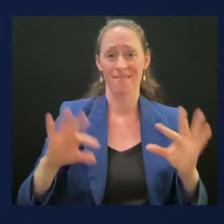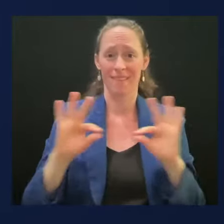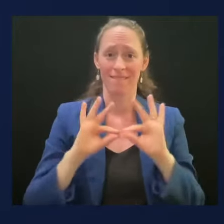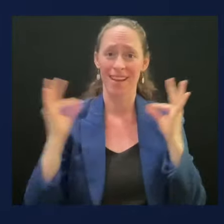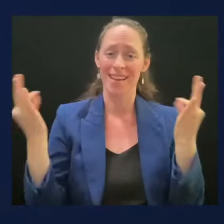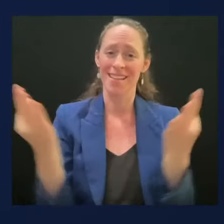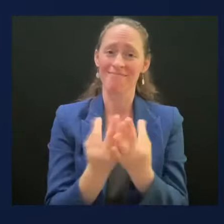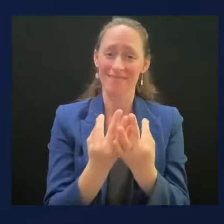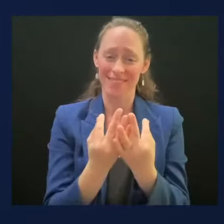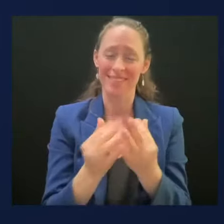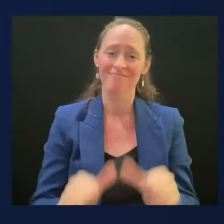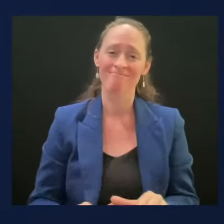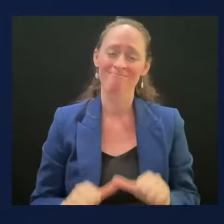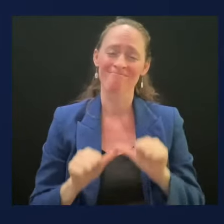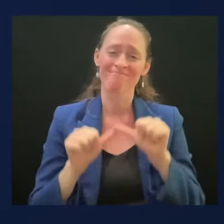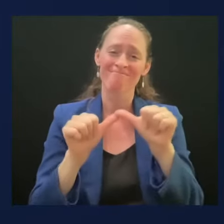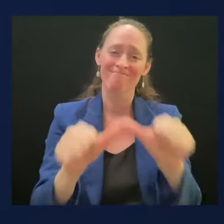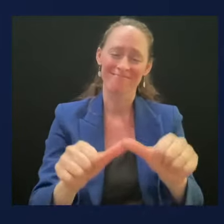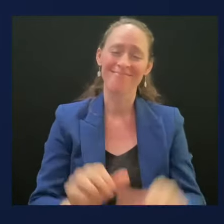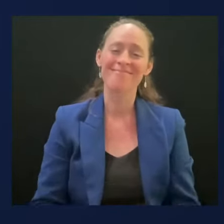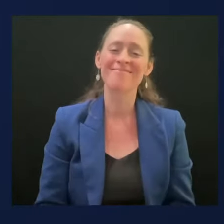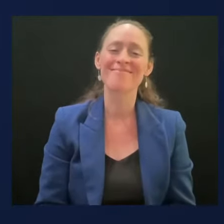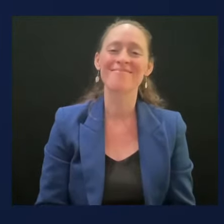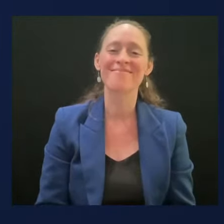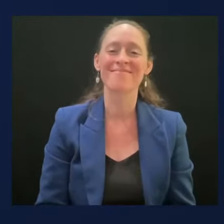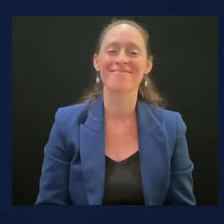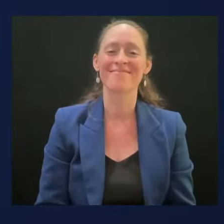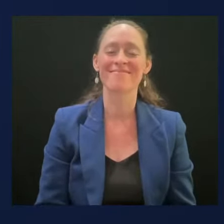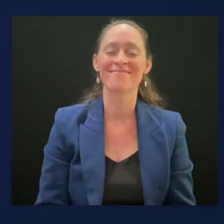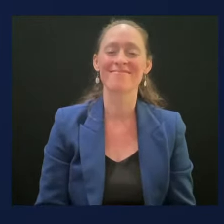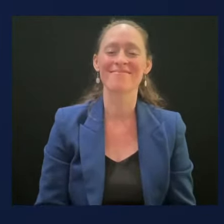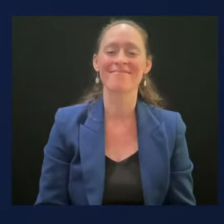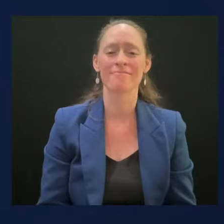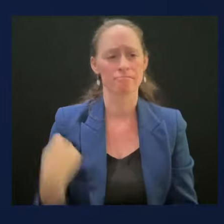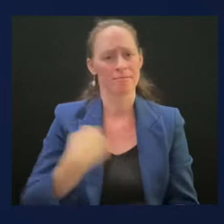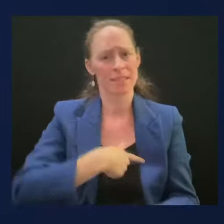the country that they loved. Each of them has a story.